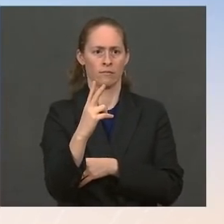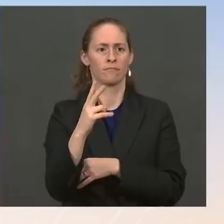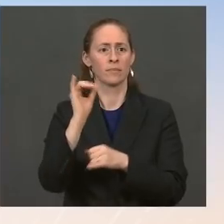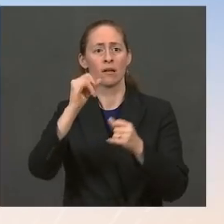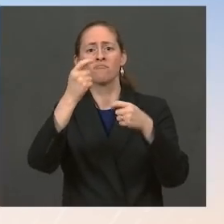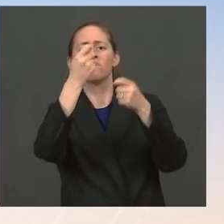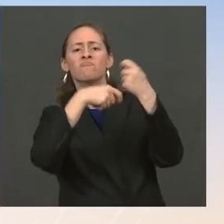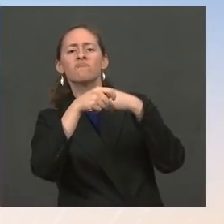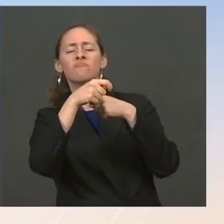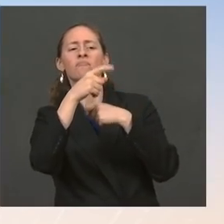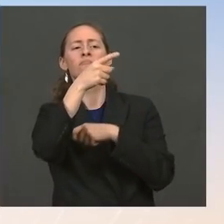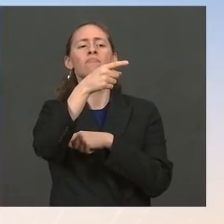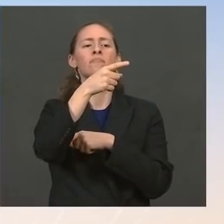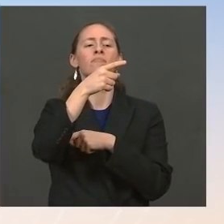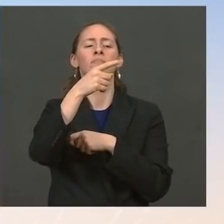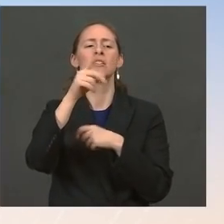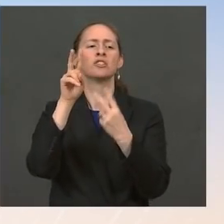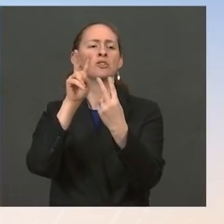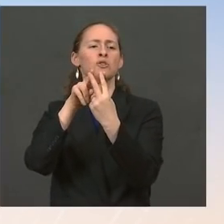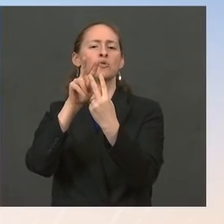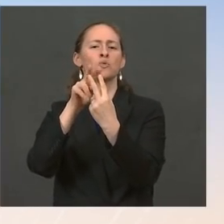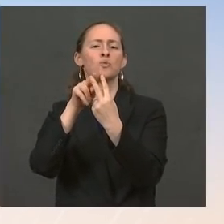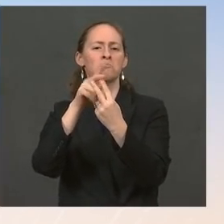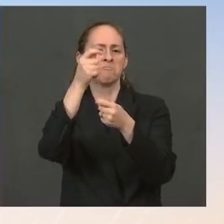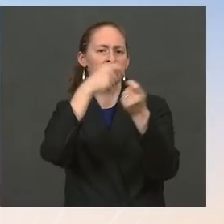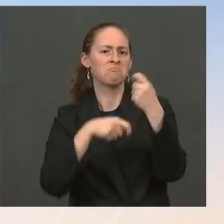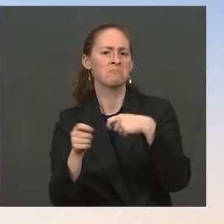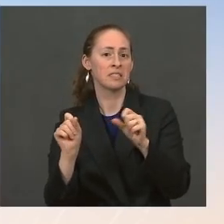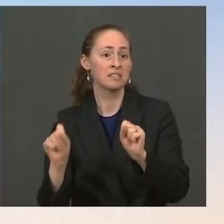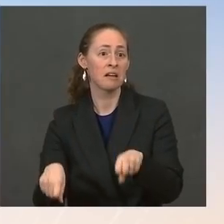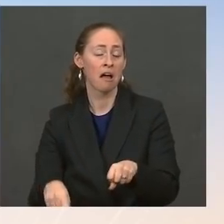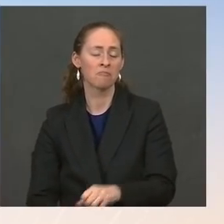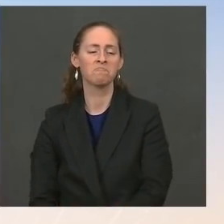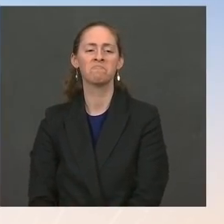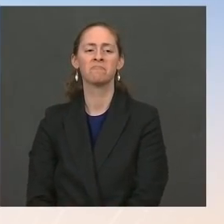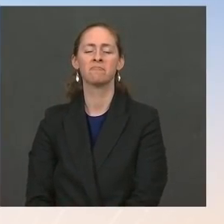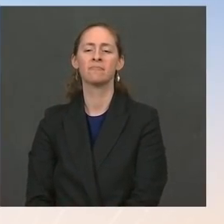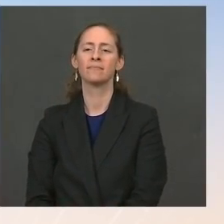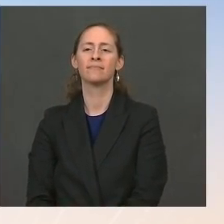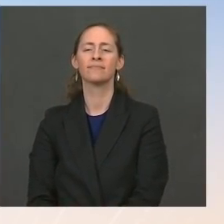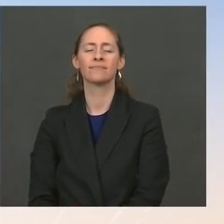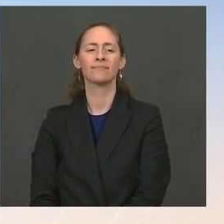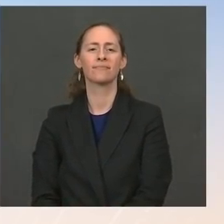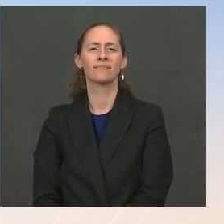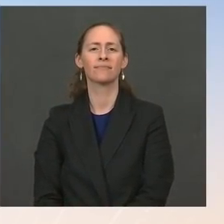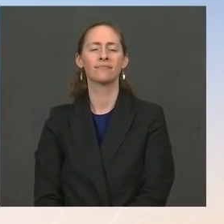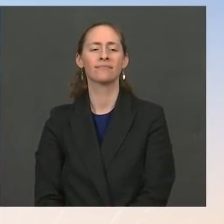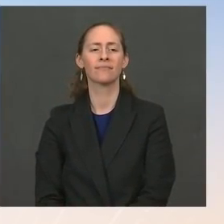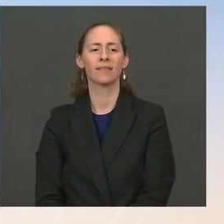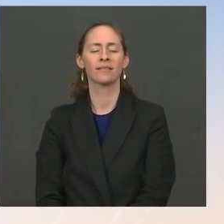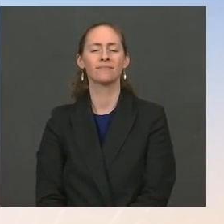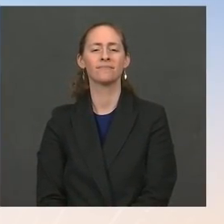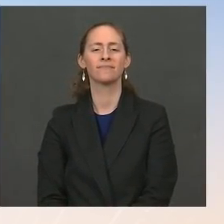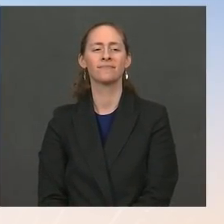Both Derek Kan and Dan Tangherlini are experienced public servants. And certainly, again -- just to reiterate --